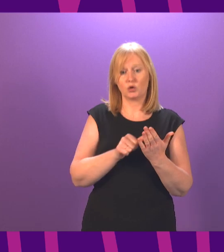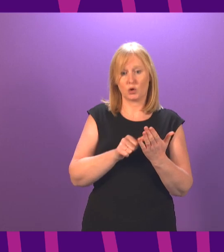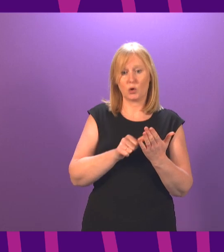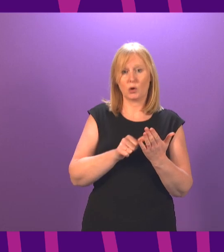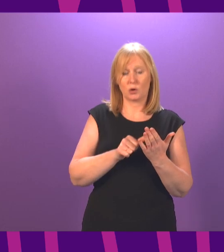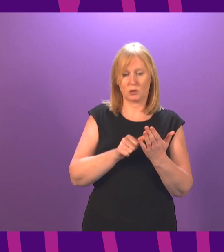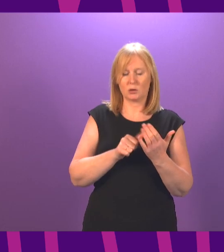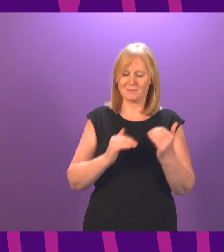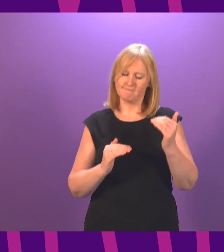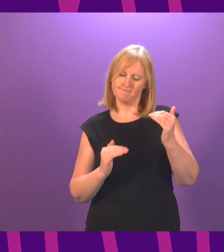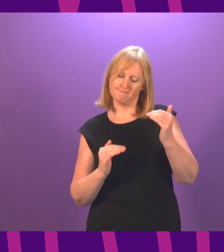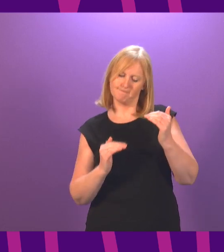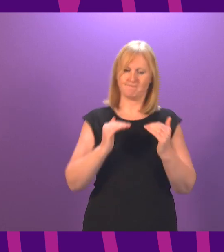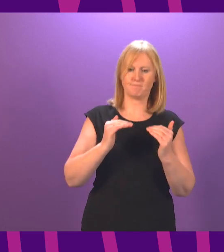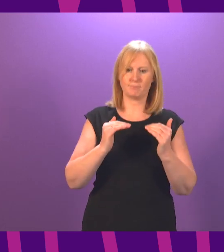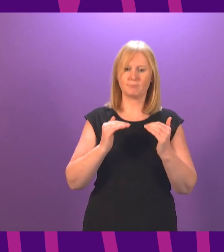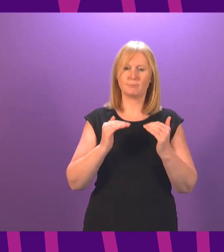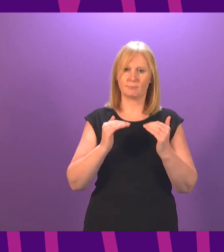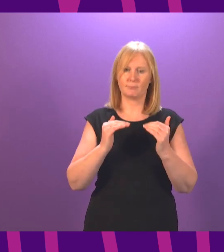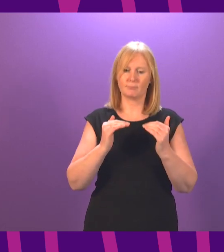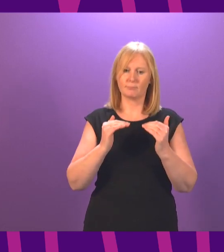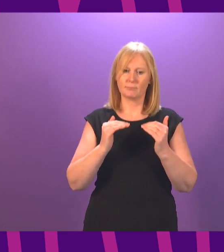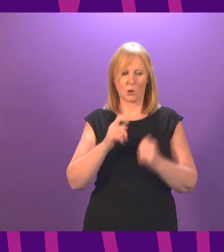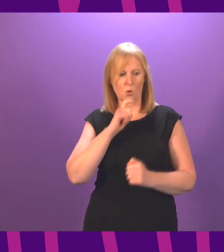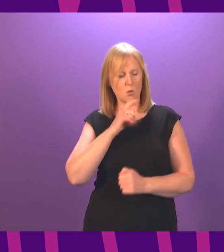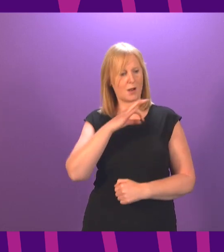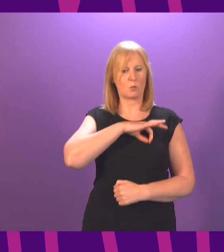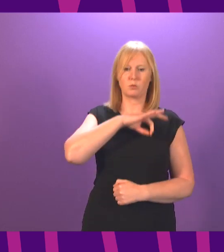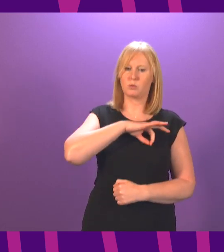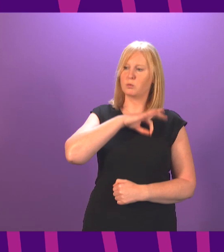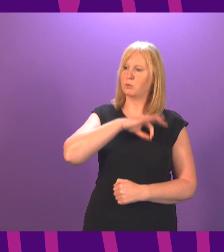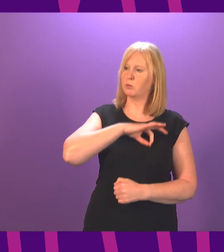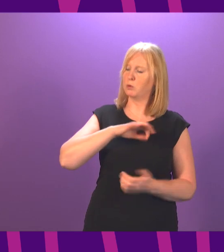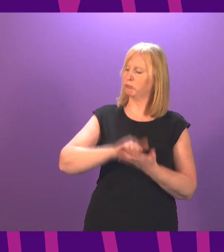the growing level of inequality by ensuring that those who have profited immensely in